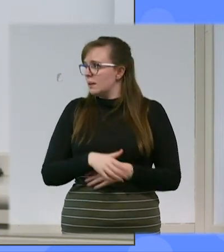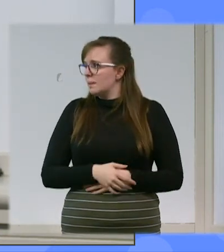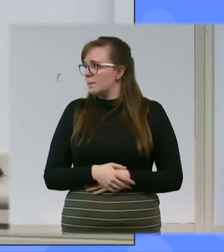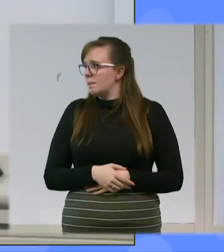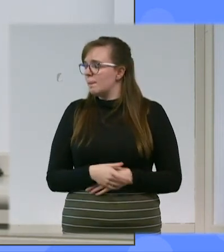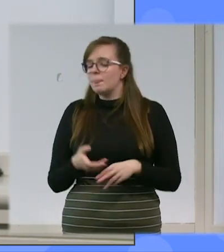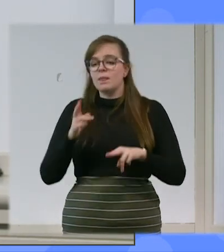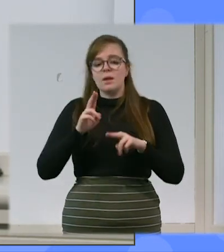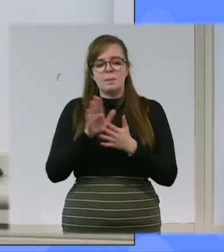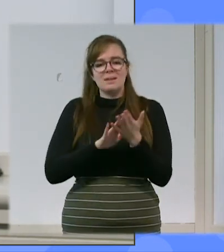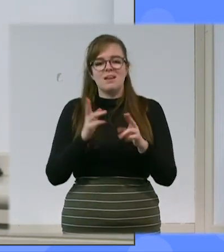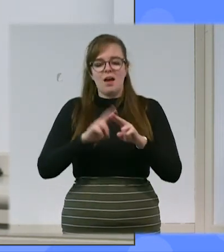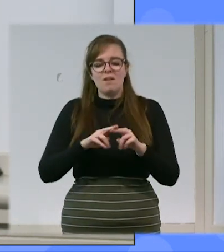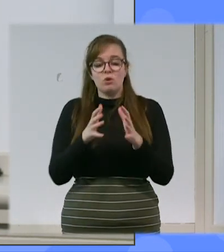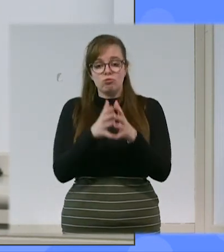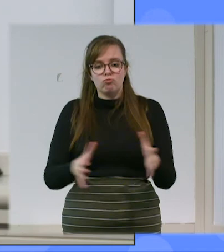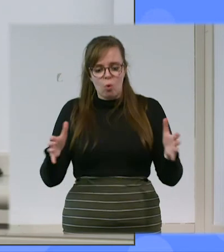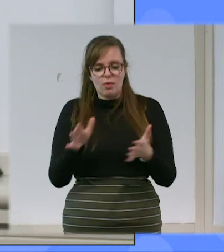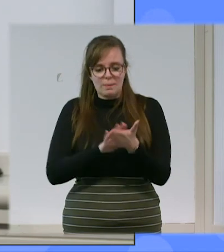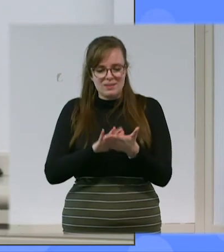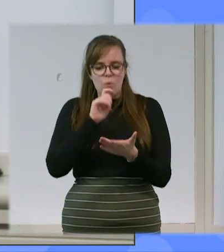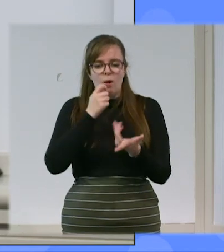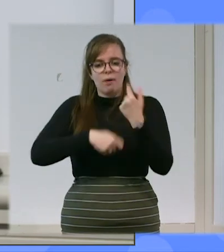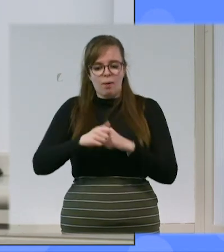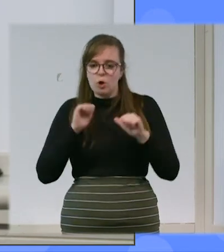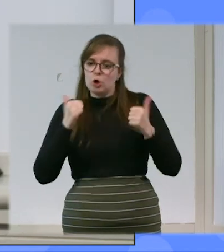more growth that will lead to good lives to do more jobs to more environmental